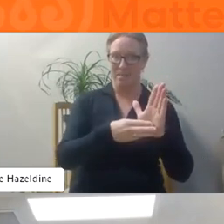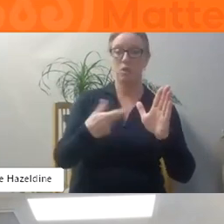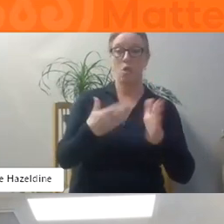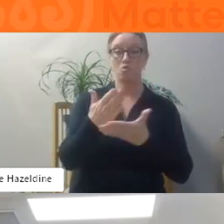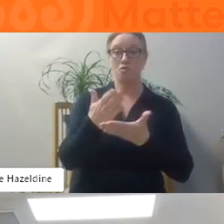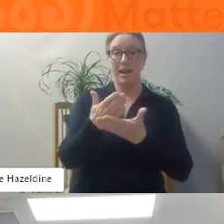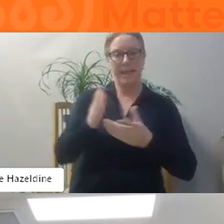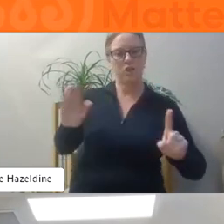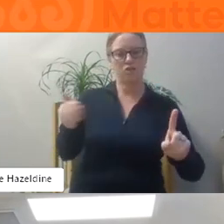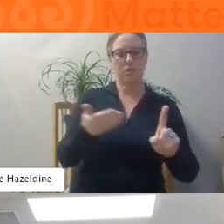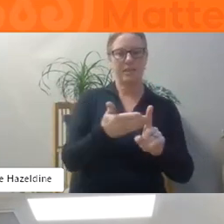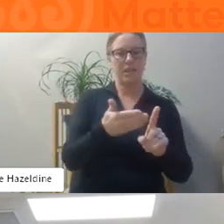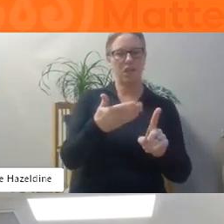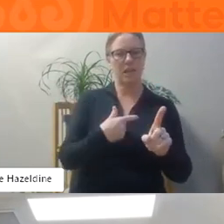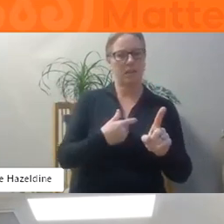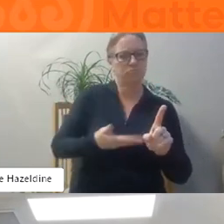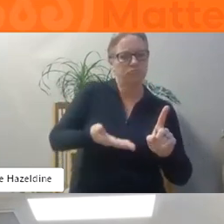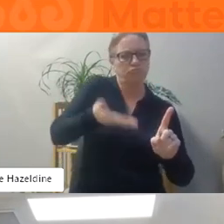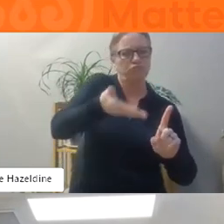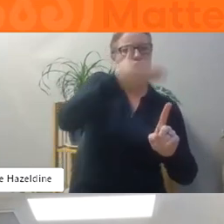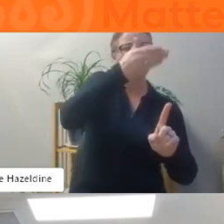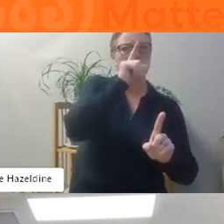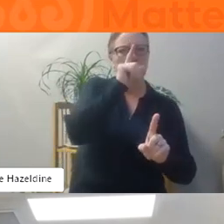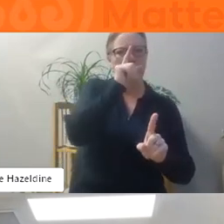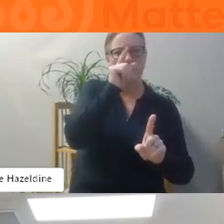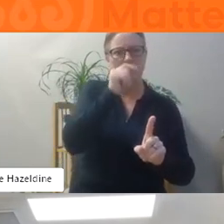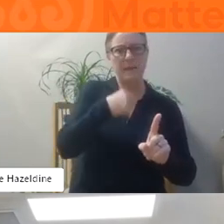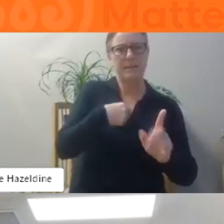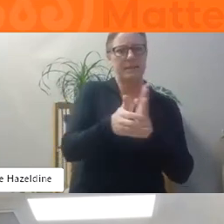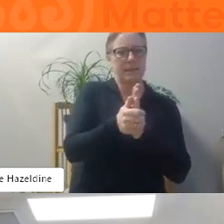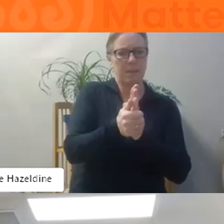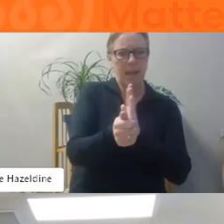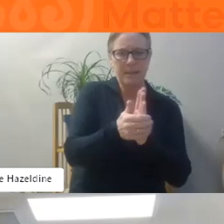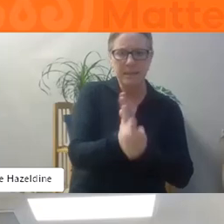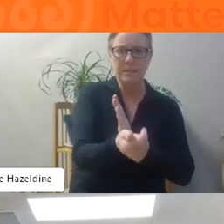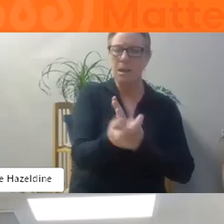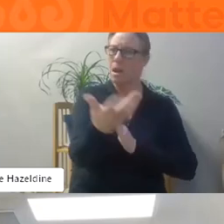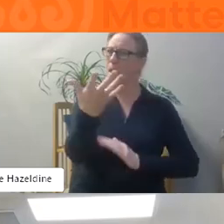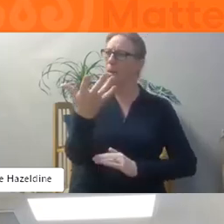scale up capabilities and capacities by joining the dots from legislation